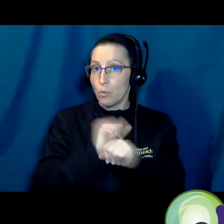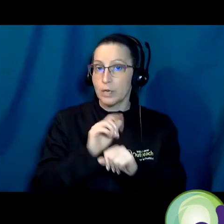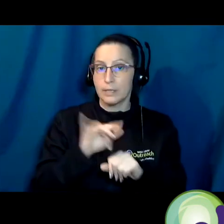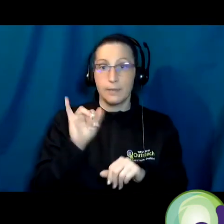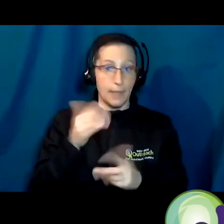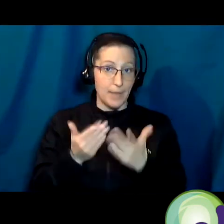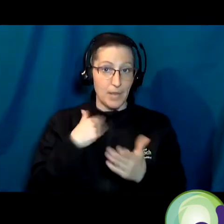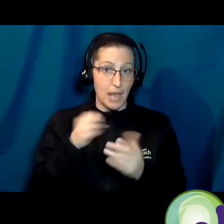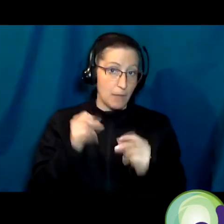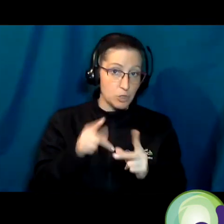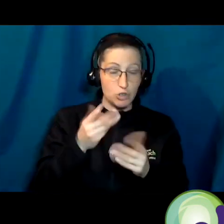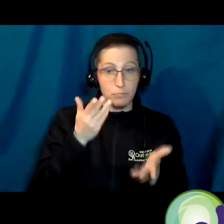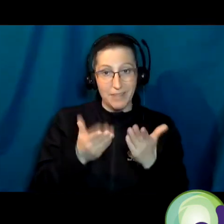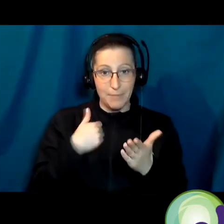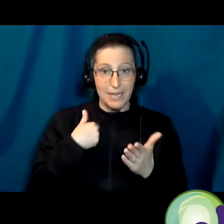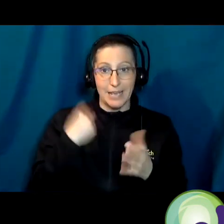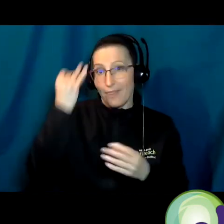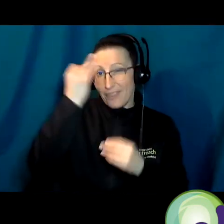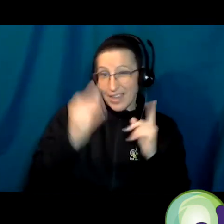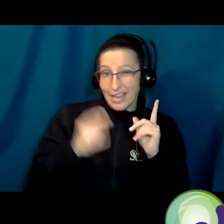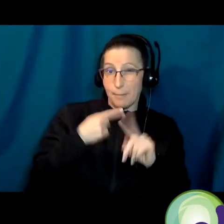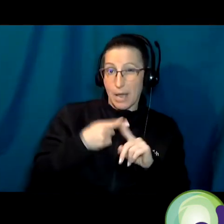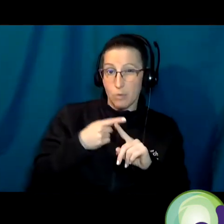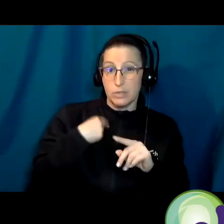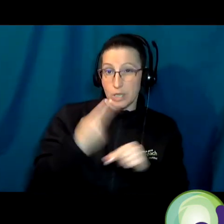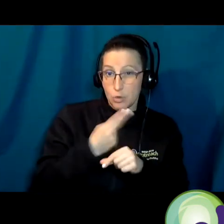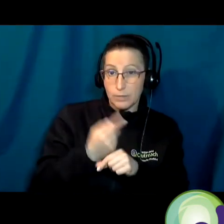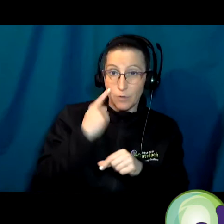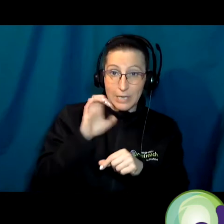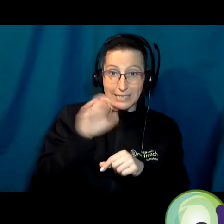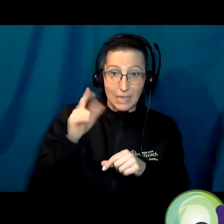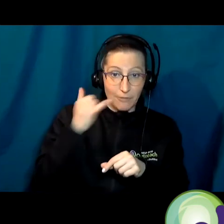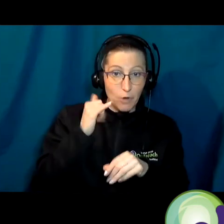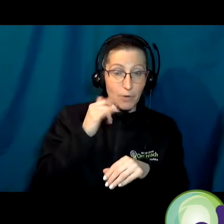where you may consider the use of a cell phone just for communicating with team members?